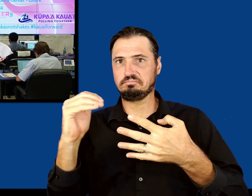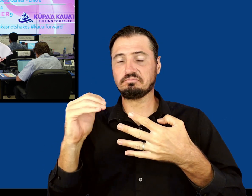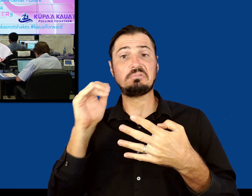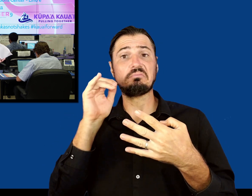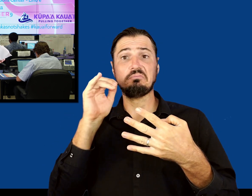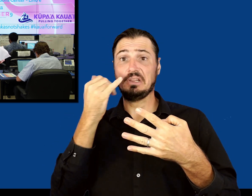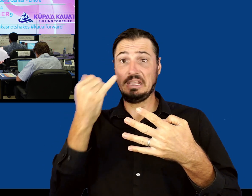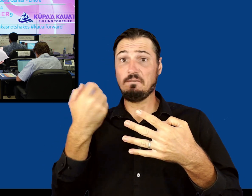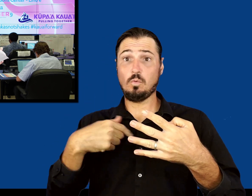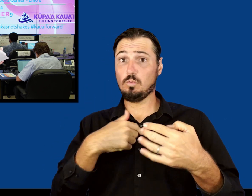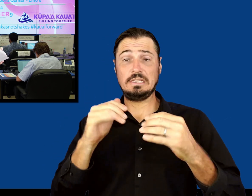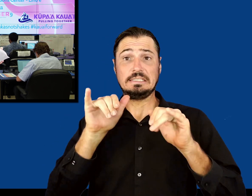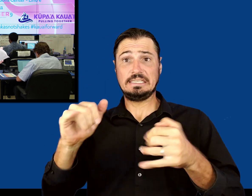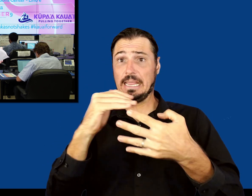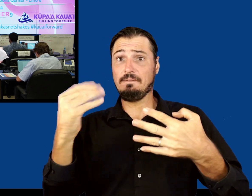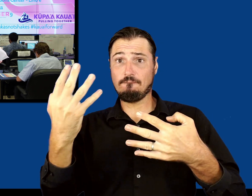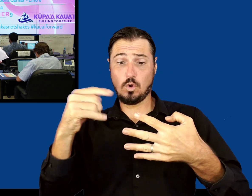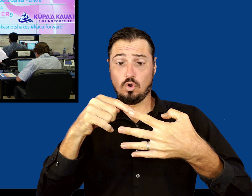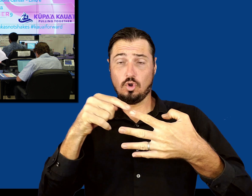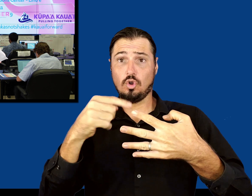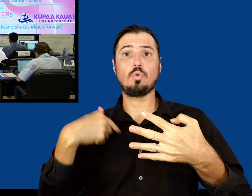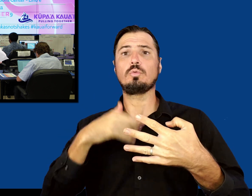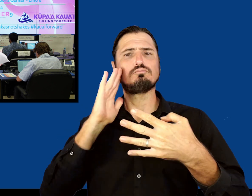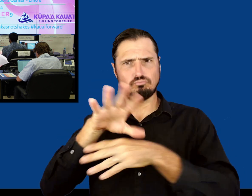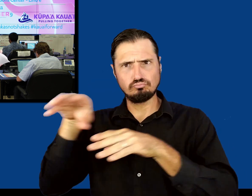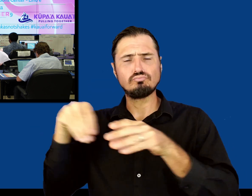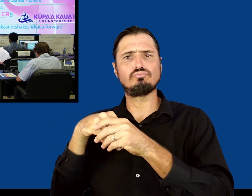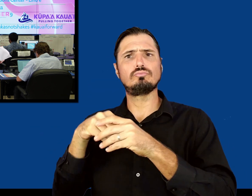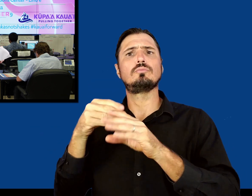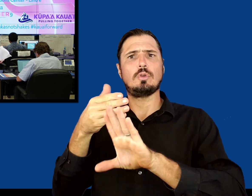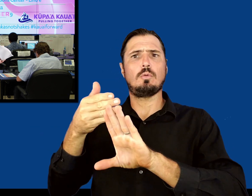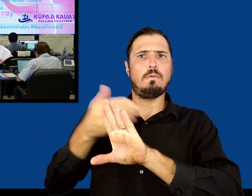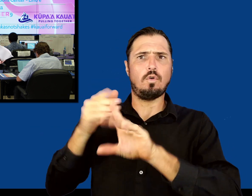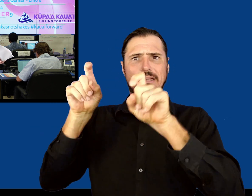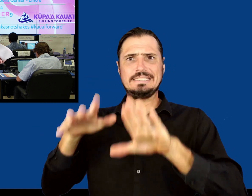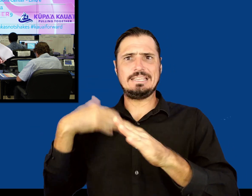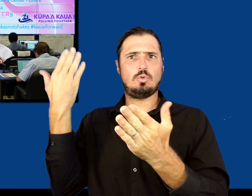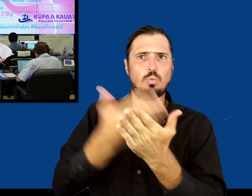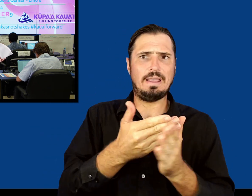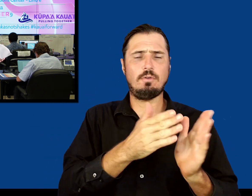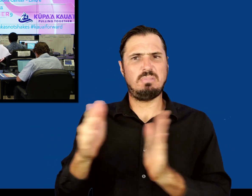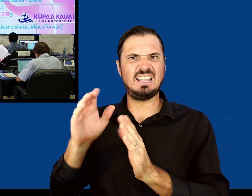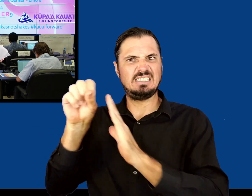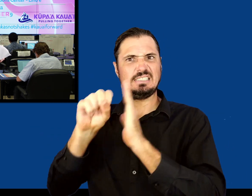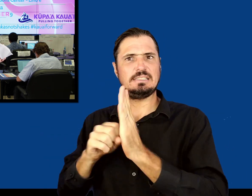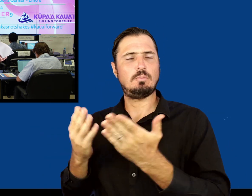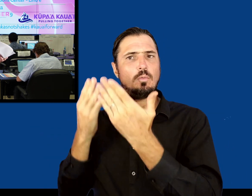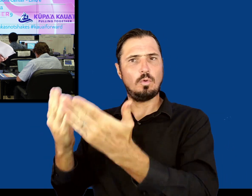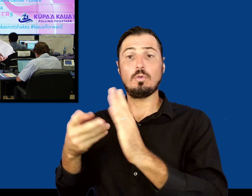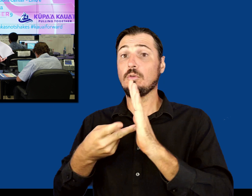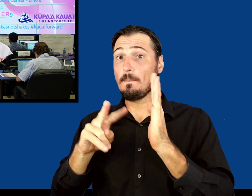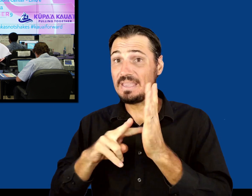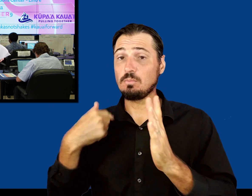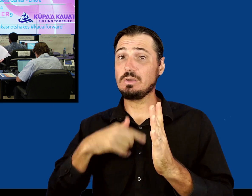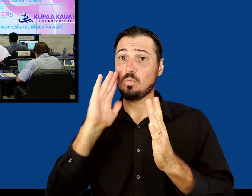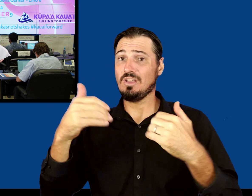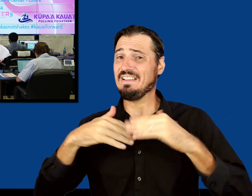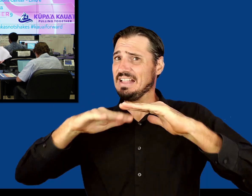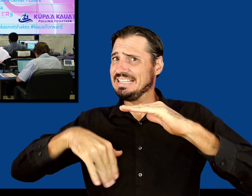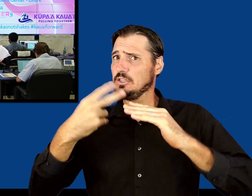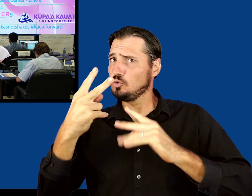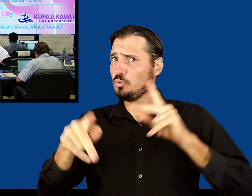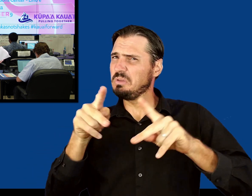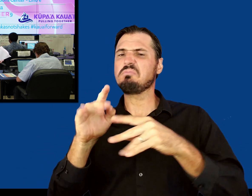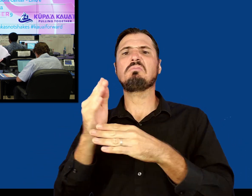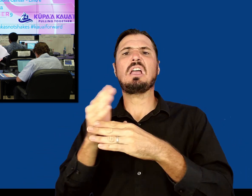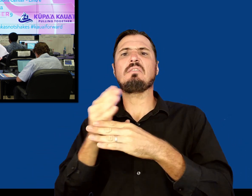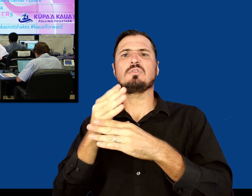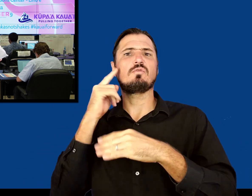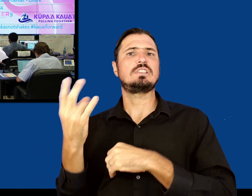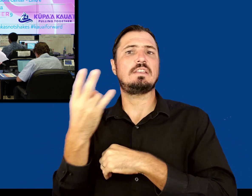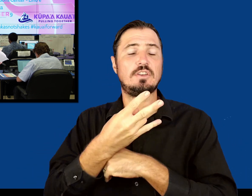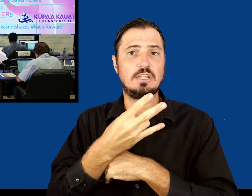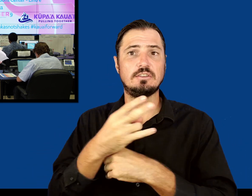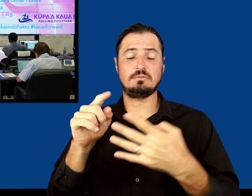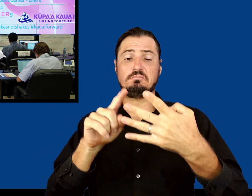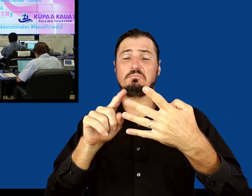to the state’s pre-travel testing program that begins on October 15. Tier 4 means we are holding less than 2 cases on a seven-day average. Tier 3 assumes a one-week average of two to four